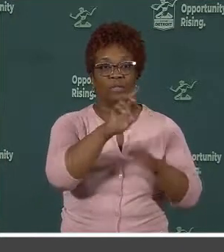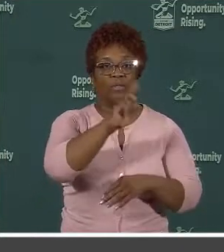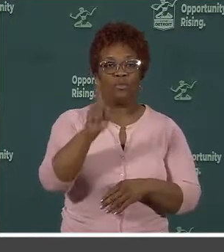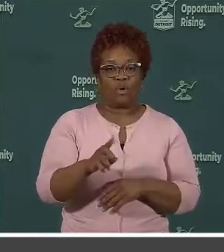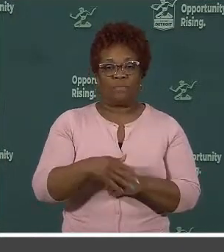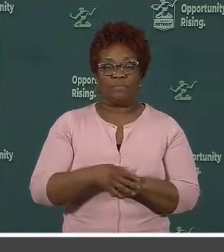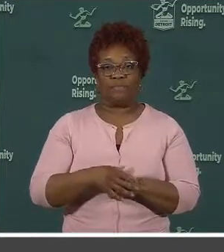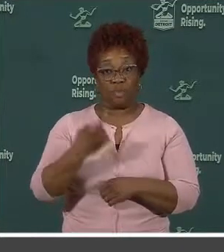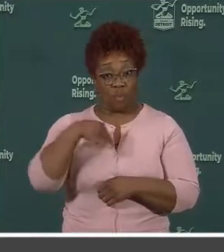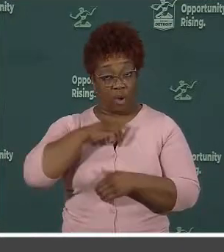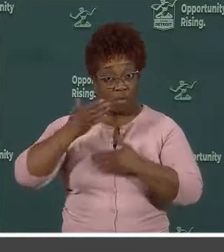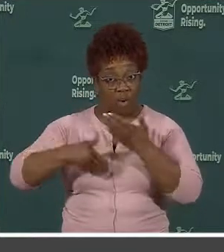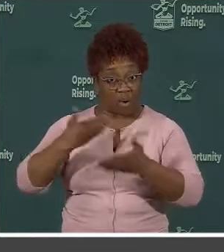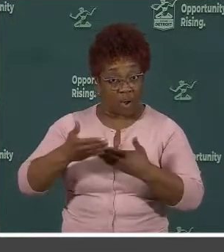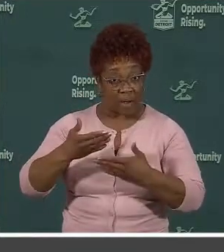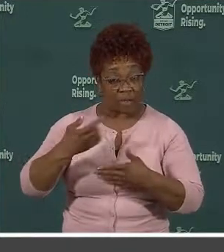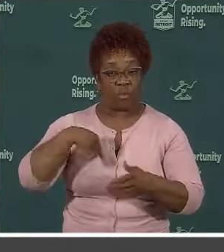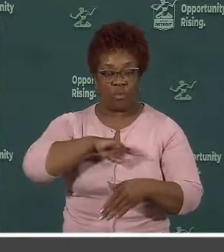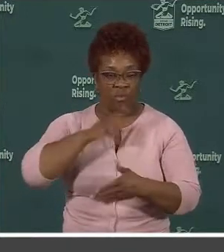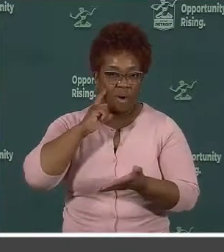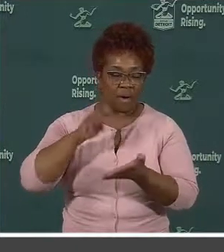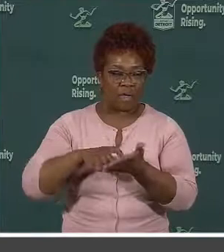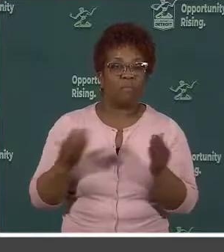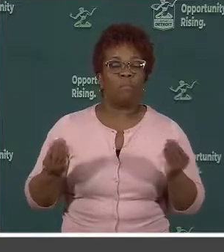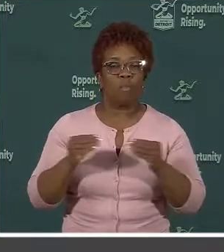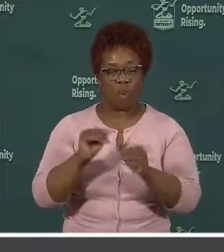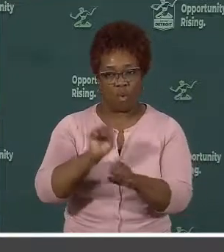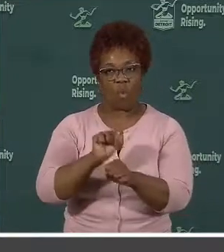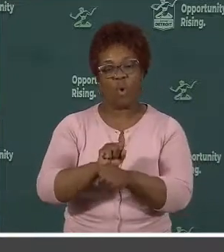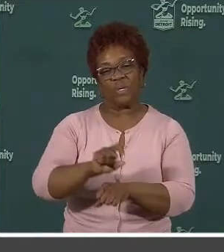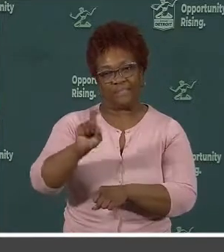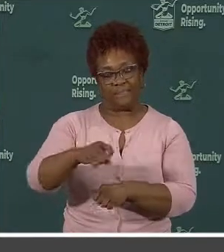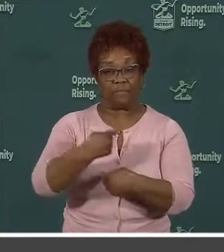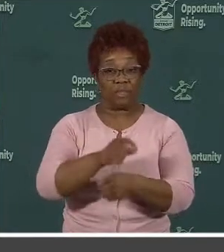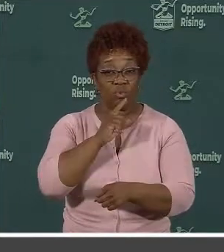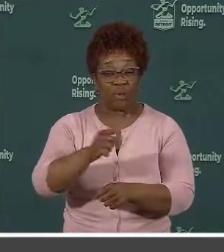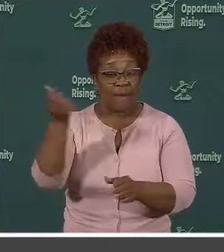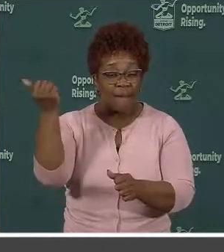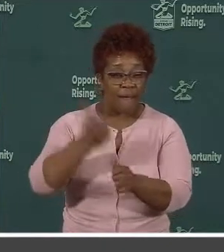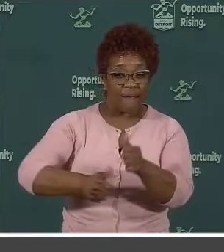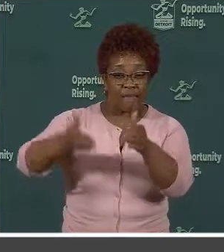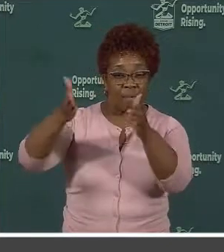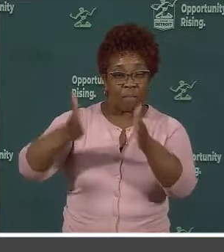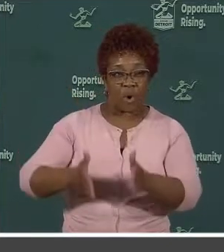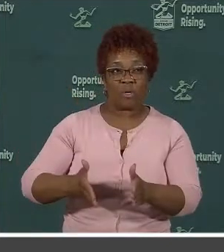THERE IS MUCH MORE WORK TO BE DONE TO ENSURE EVERY DETROITER CAN THRIVE DURING THIS PERIOD